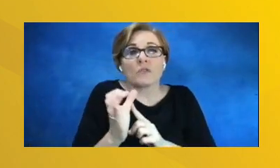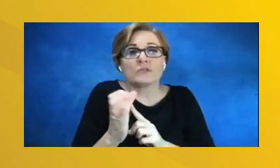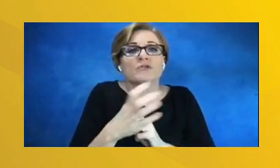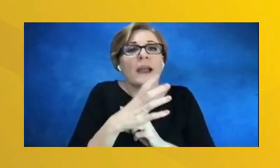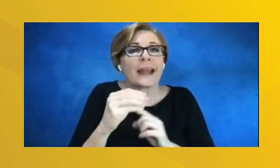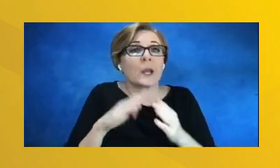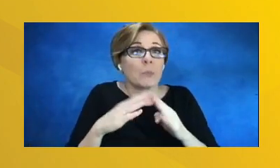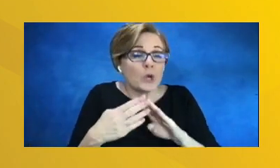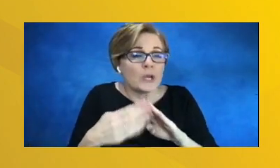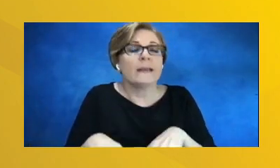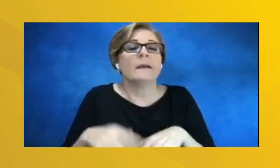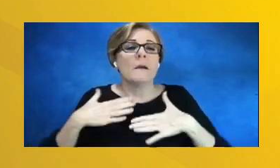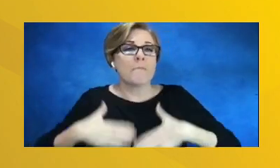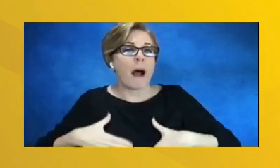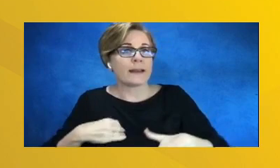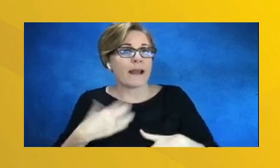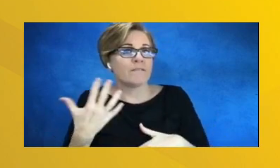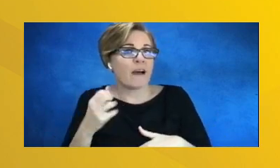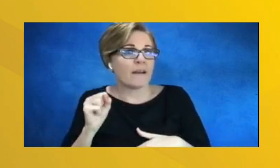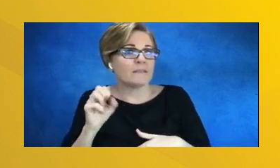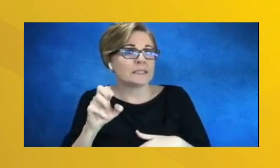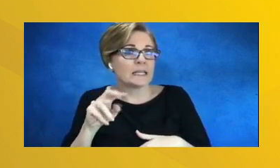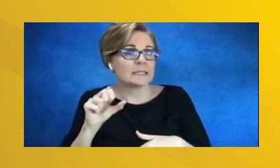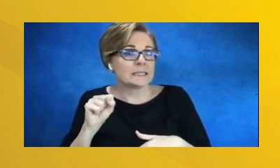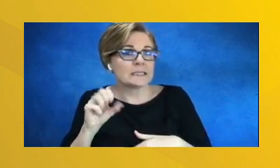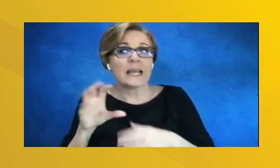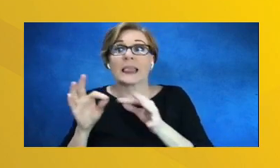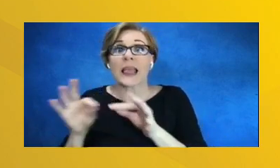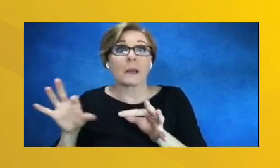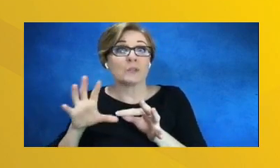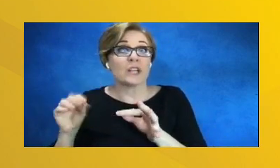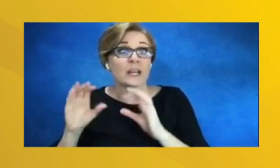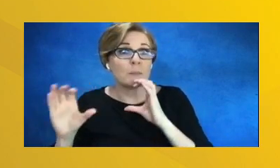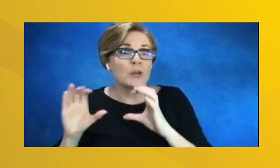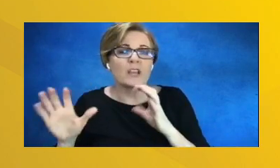language and communication, I'm in awe of them every day and I can't wait to see what